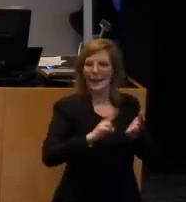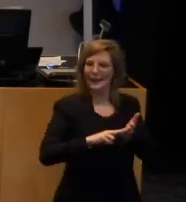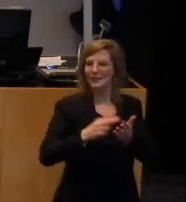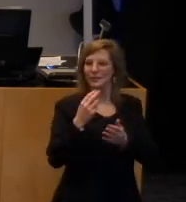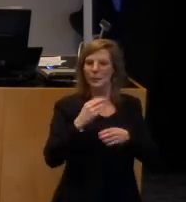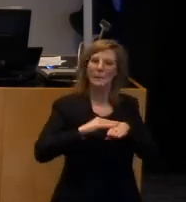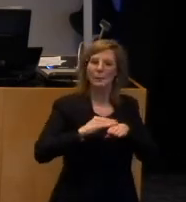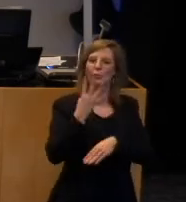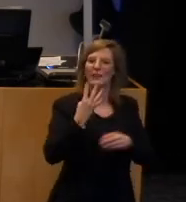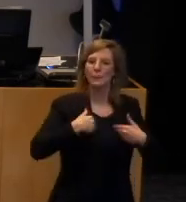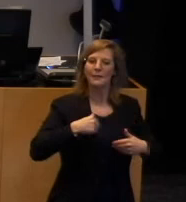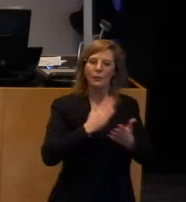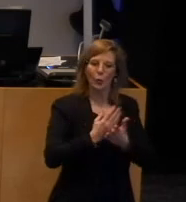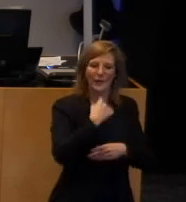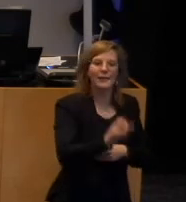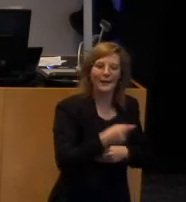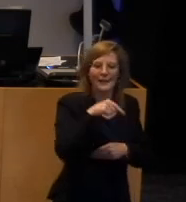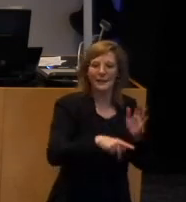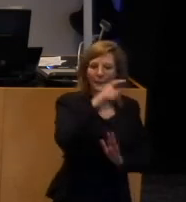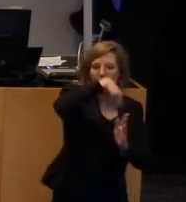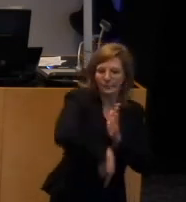and these were then of course analysed in greater detail.